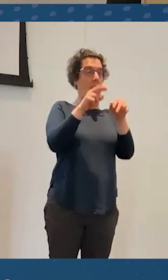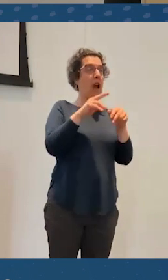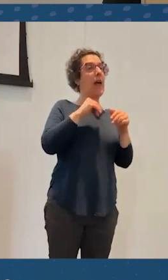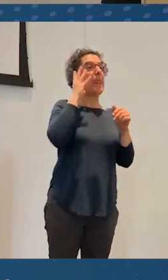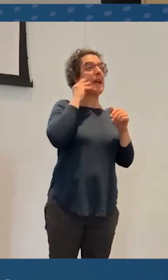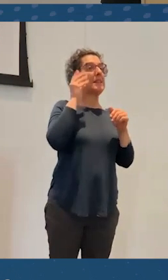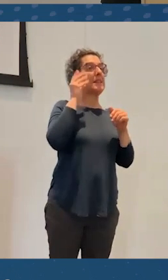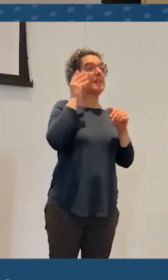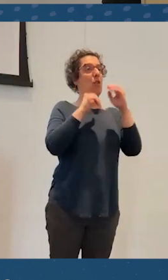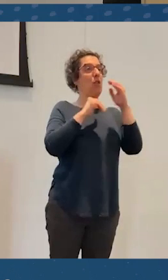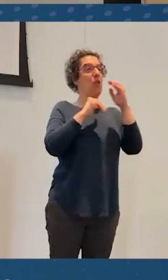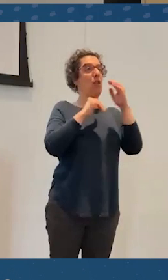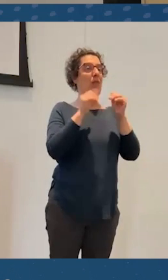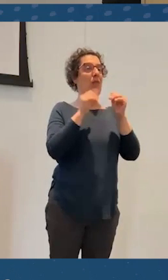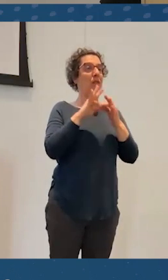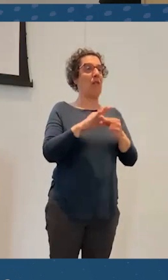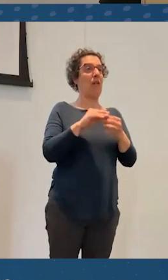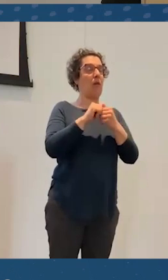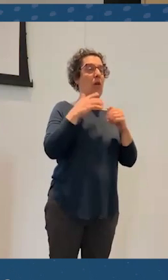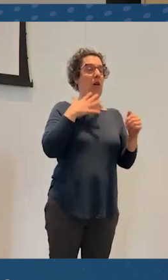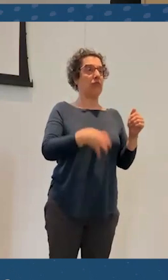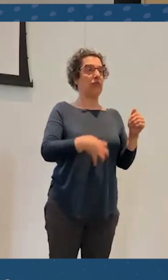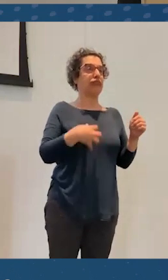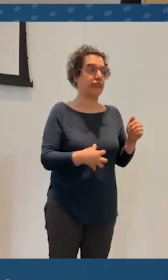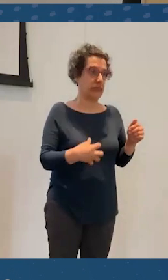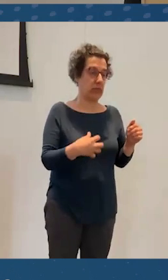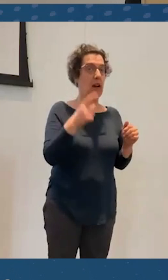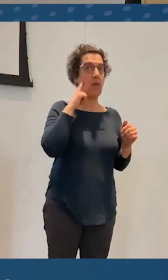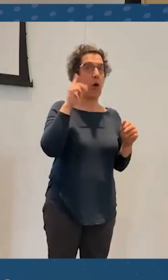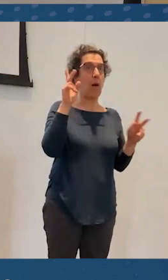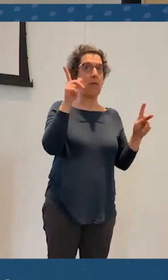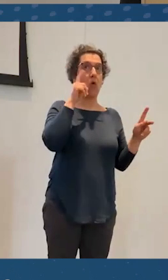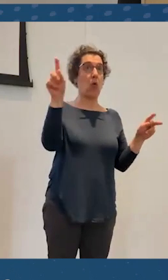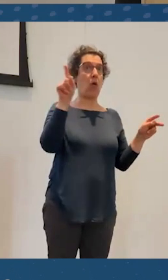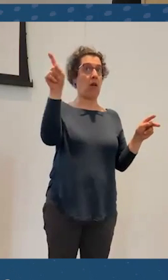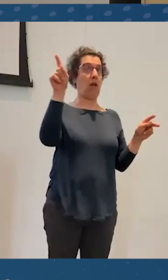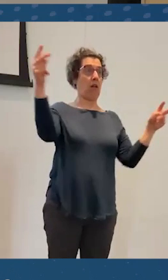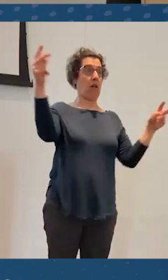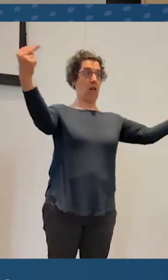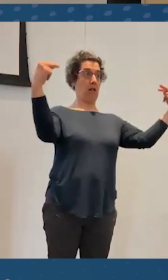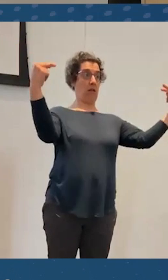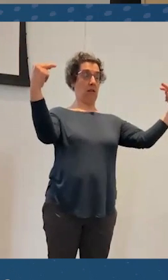in terms of motion sickness, to those external players.